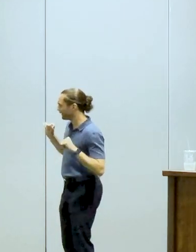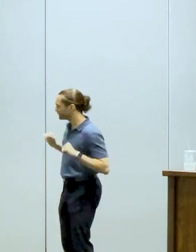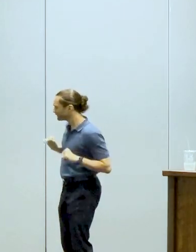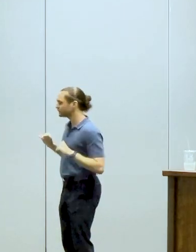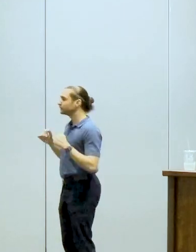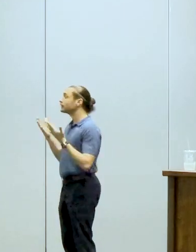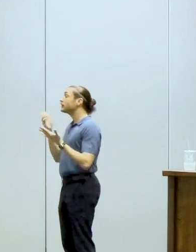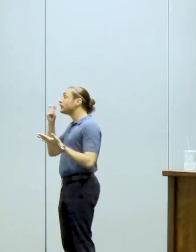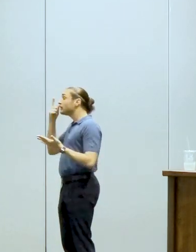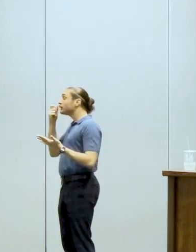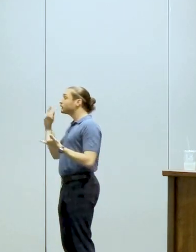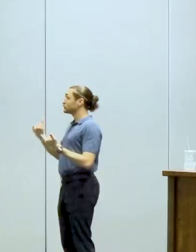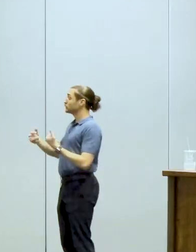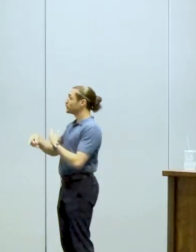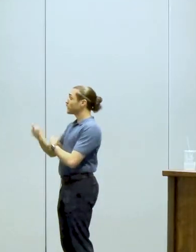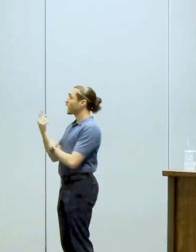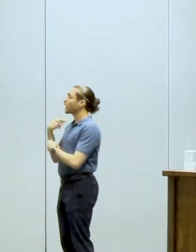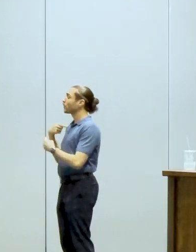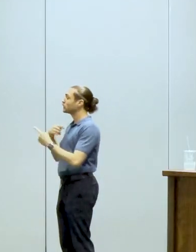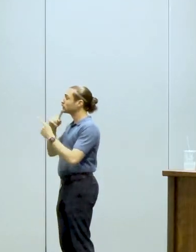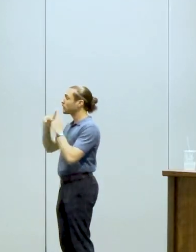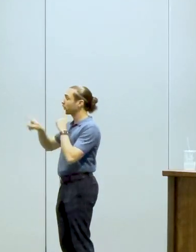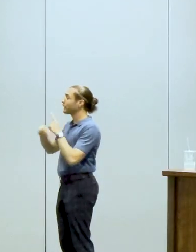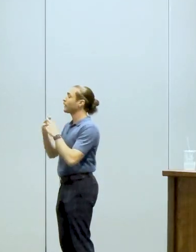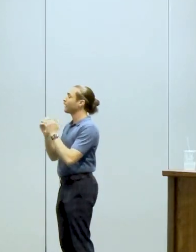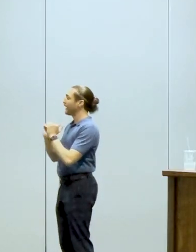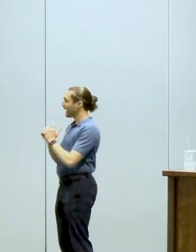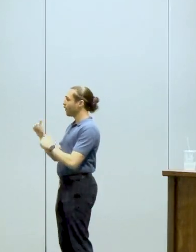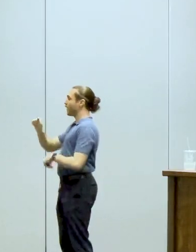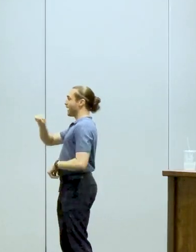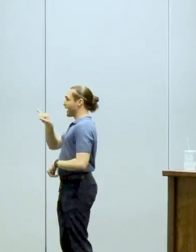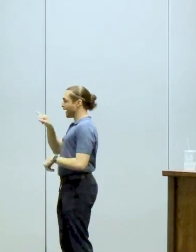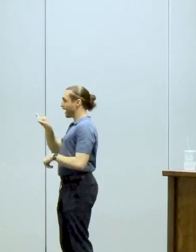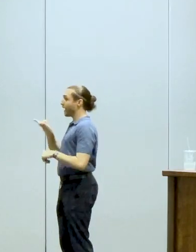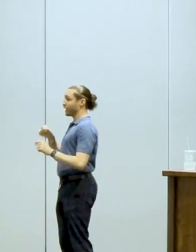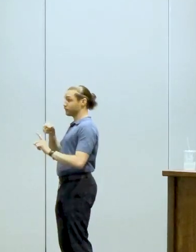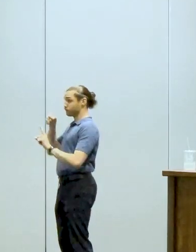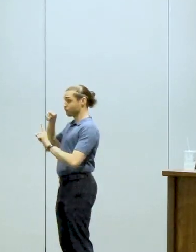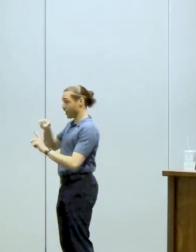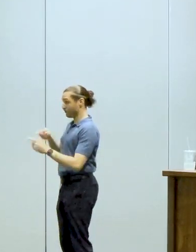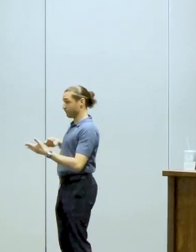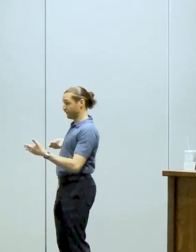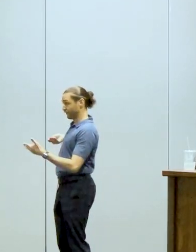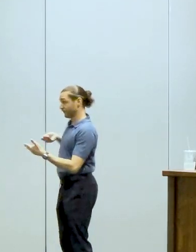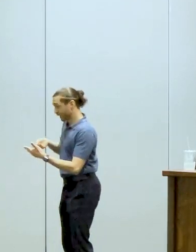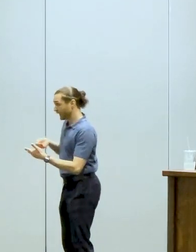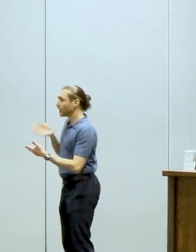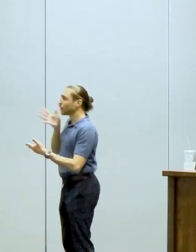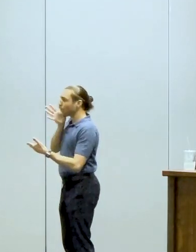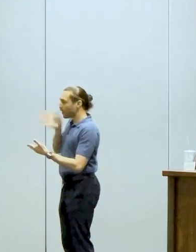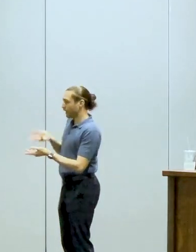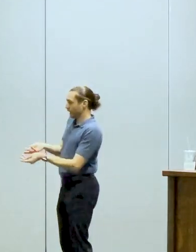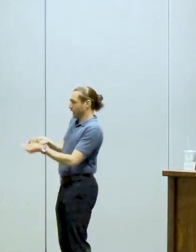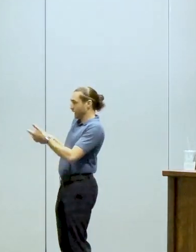transform inaccessible materials into usable formats, and that's what's really important. And on the back end of this, how that's